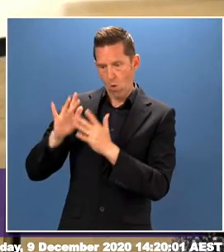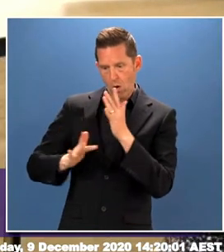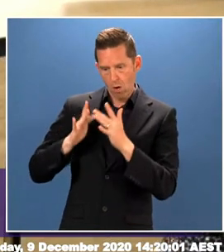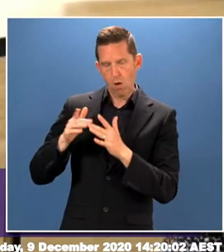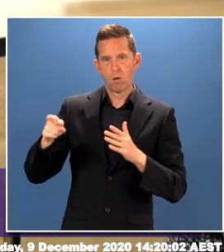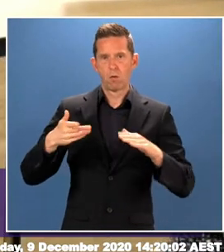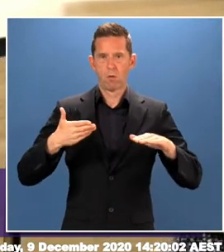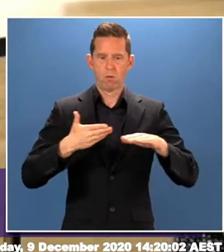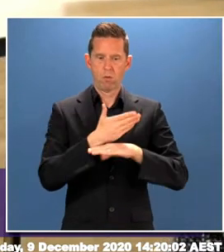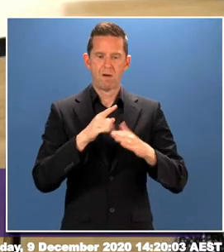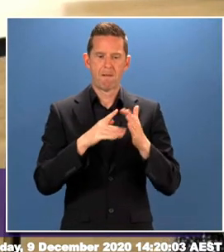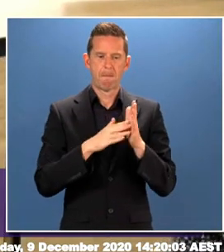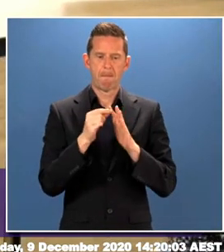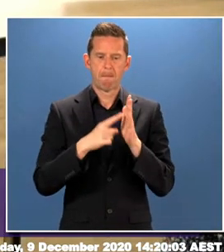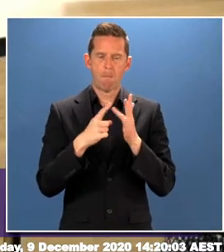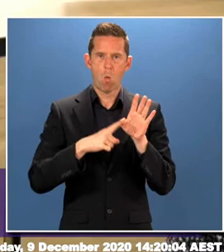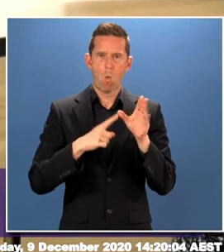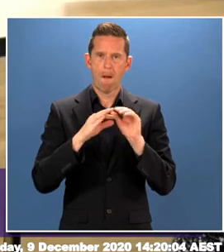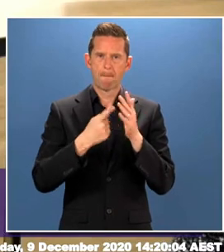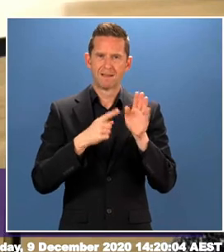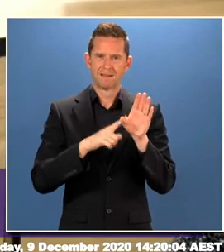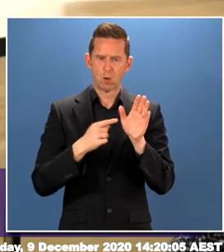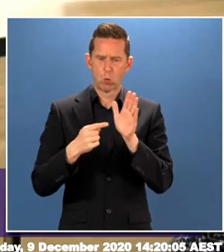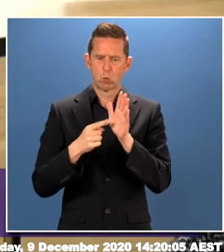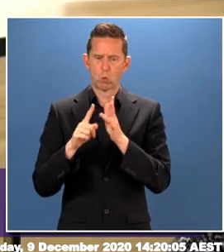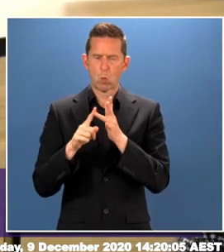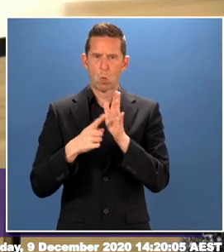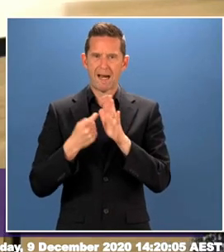that there was, and I think you may have referred to it as tiresome,